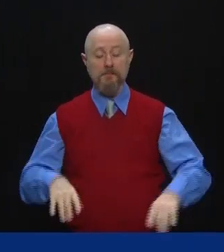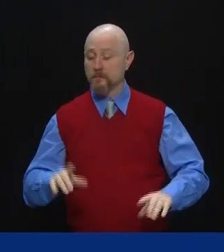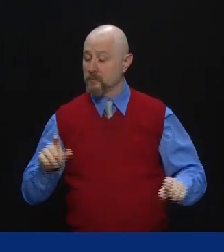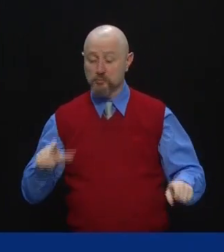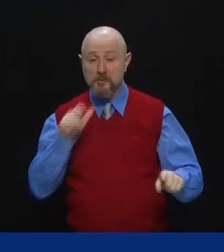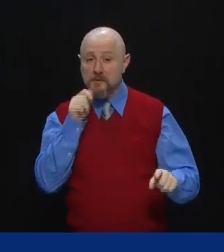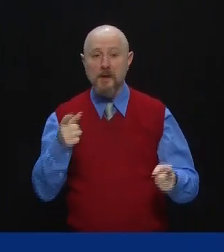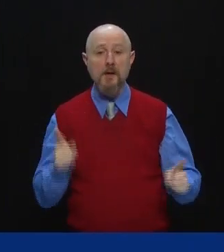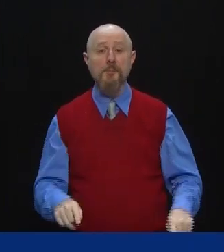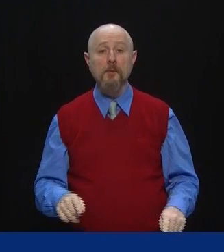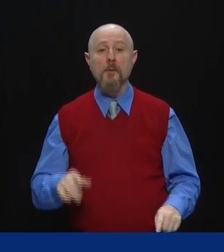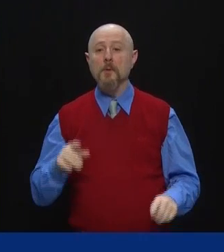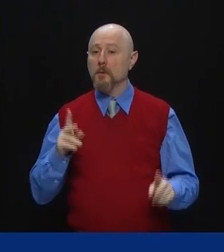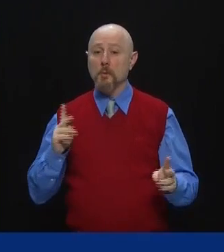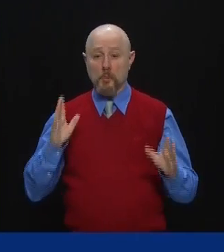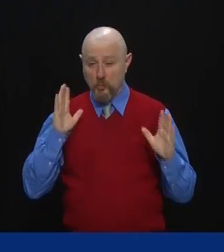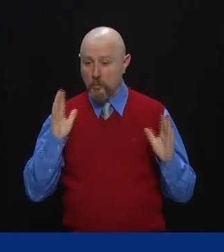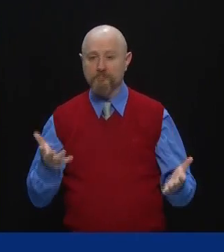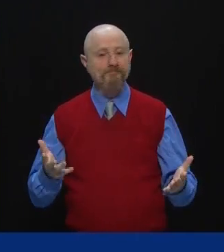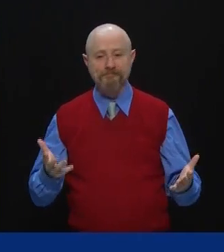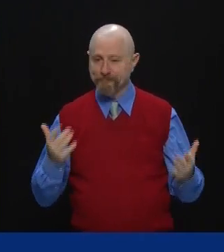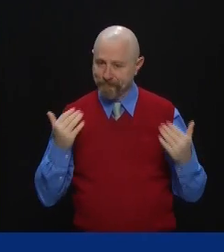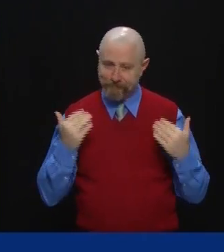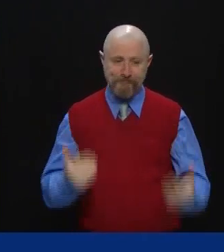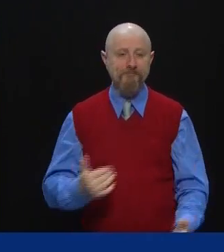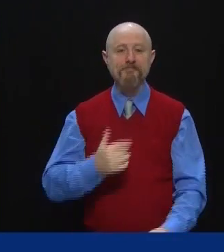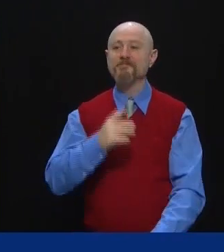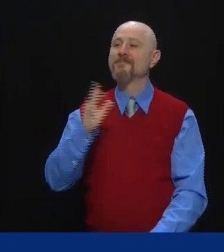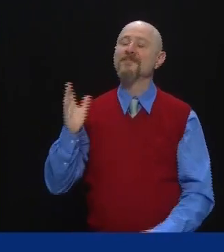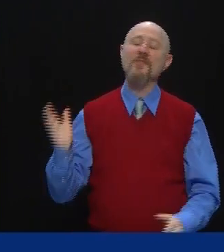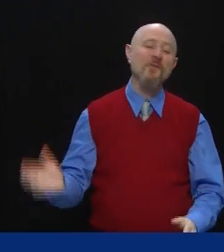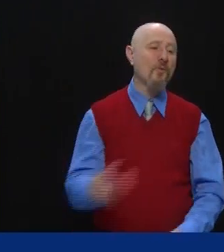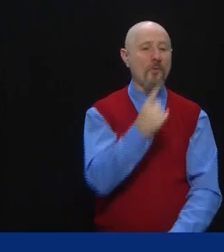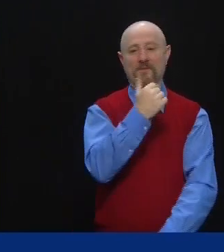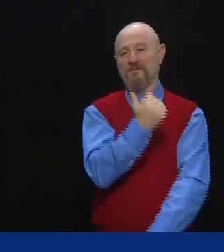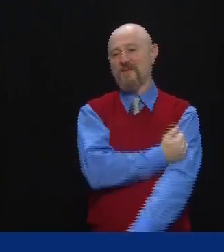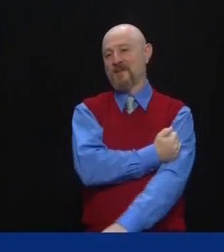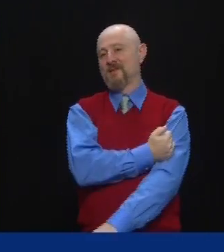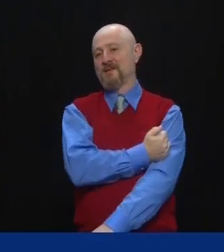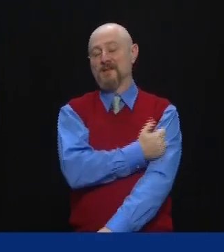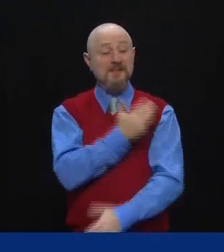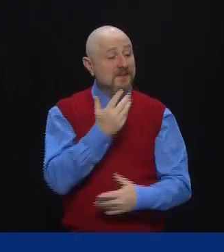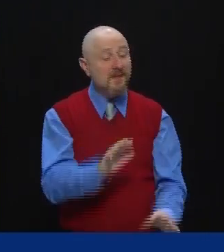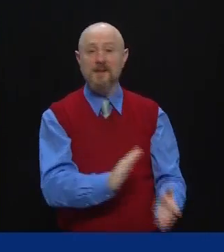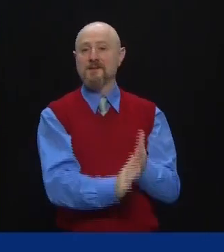NOW THAT WORKS IN A HOSPITAL. THEY KNOW IT DID NOT HAVE TO BE THIS WAY.